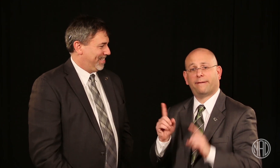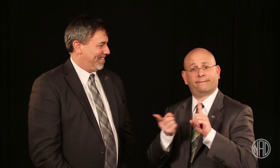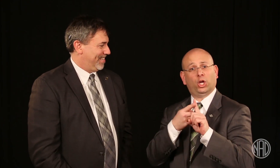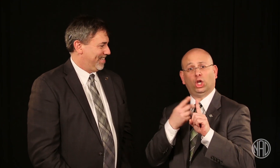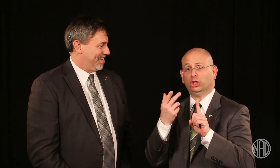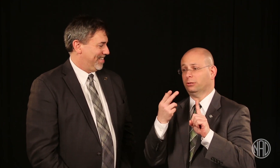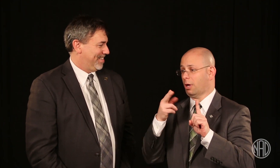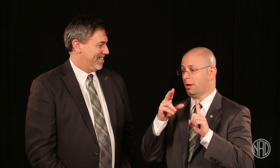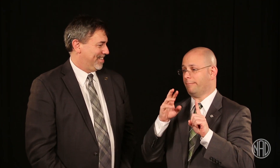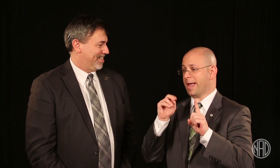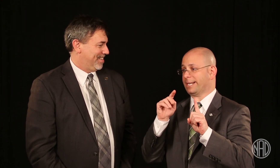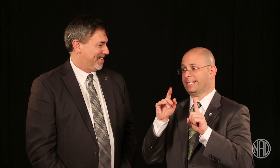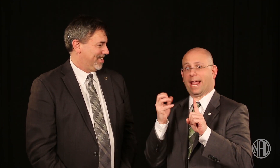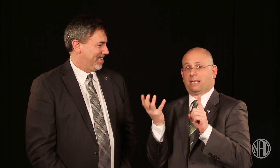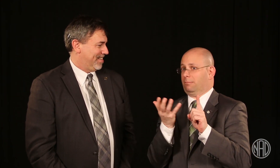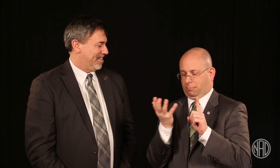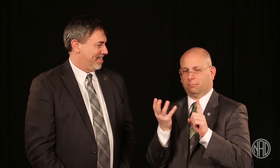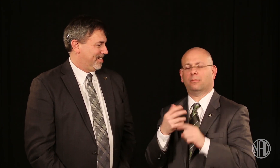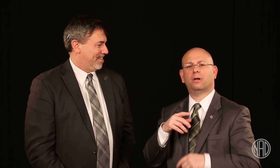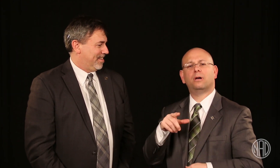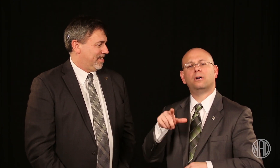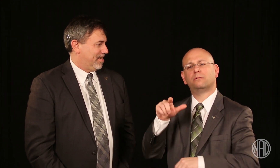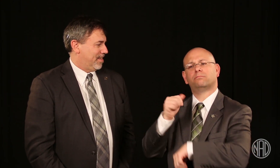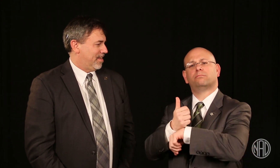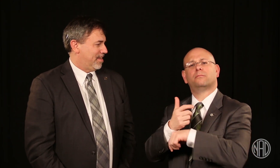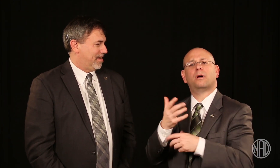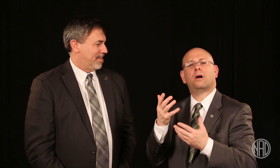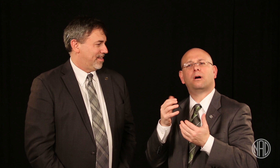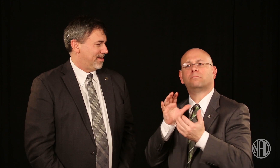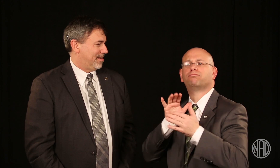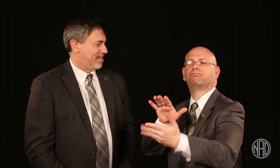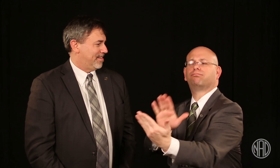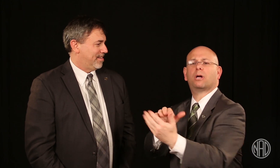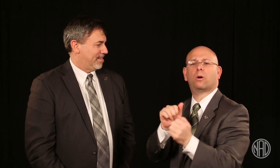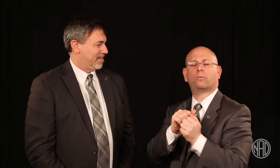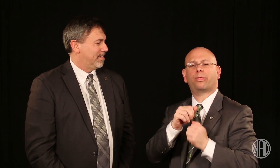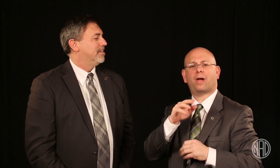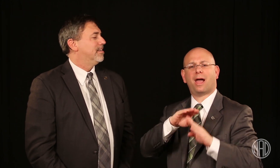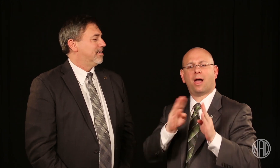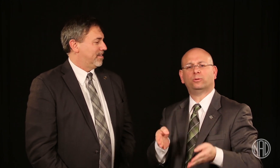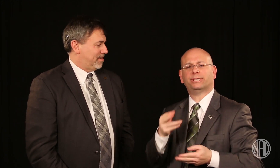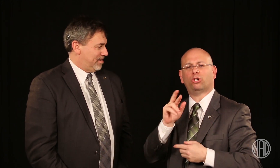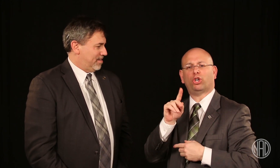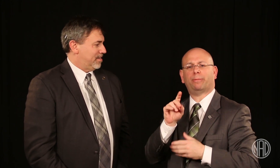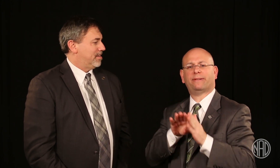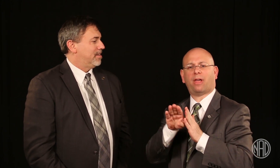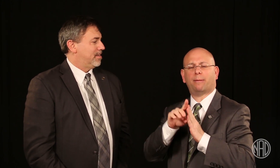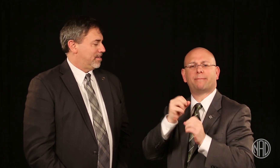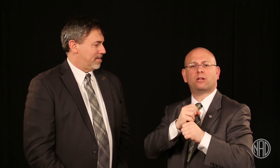The first mandate was to work with Housing and Urban Development (HUD)